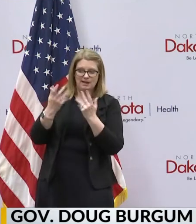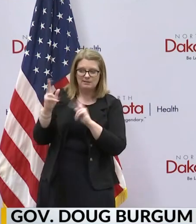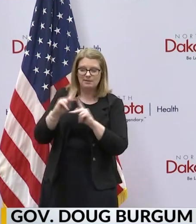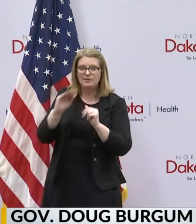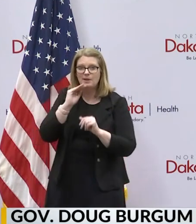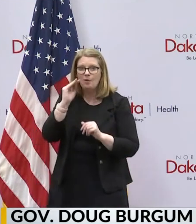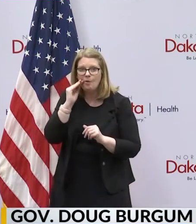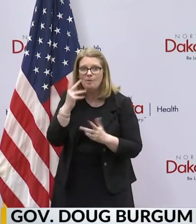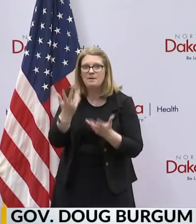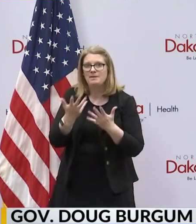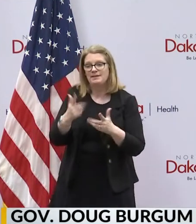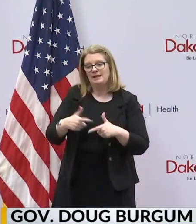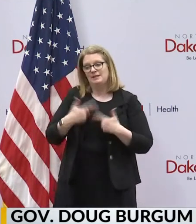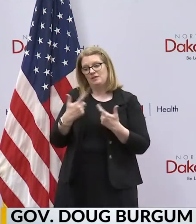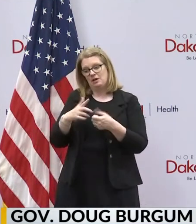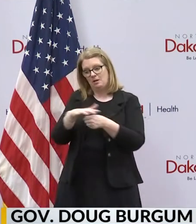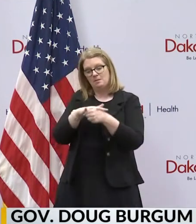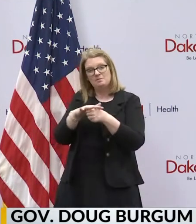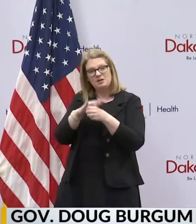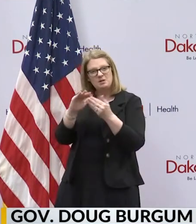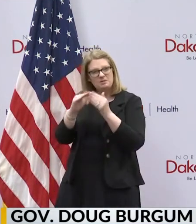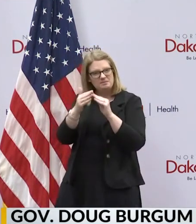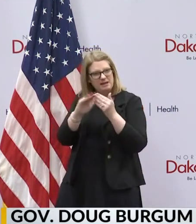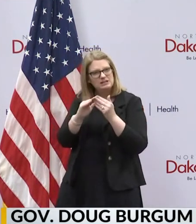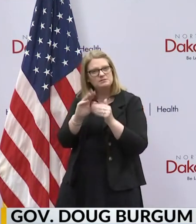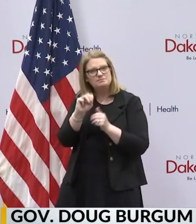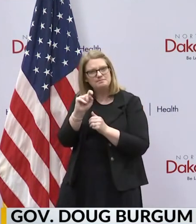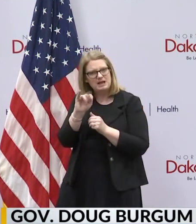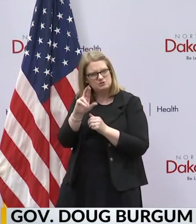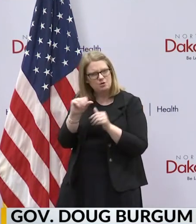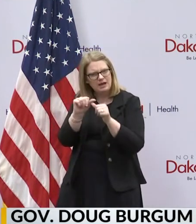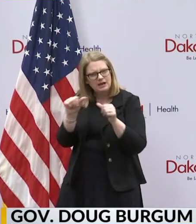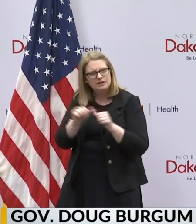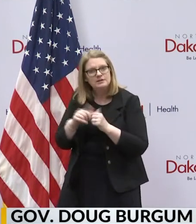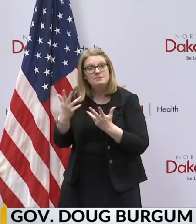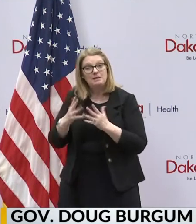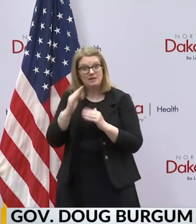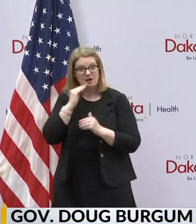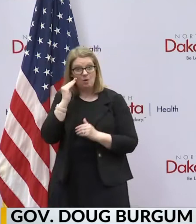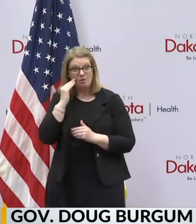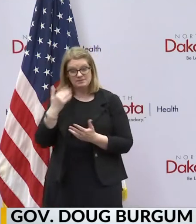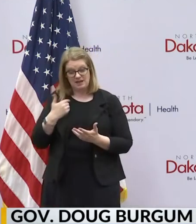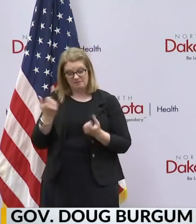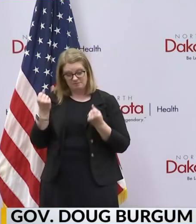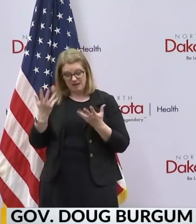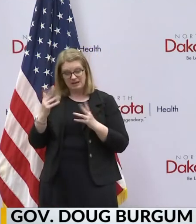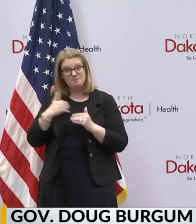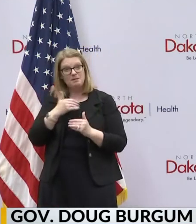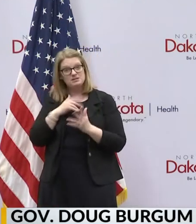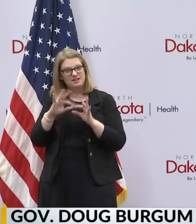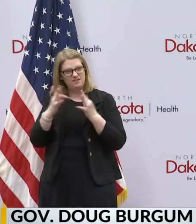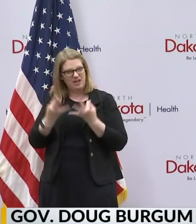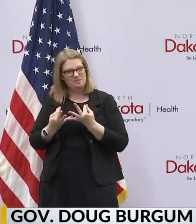THEMSELVES LIVING IN HIGHER DENSE AREAS OF POPULATION, IN OUR METRO AREAS, THEY MAY LIVE IN HOUSEHOLDS THAT HAVE